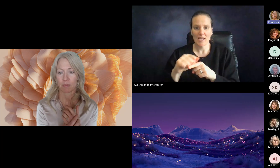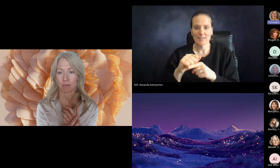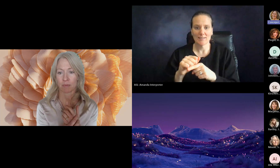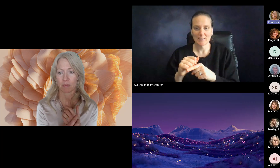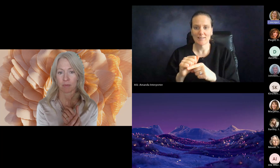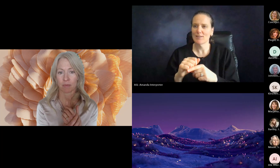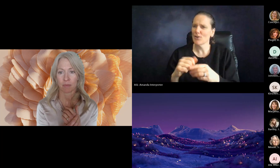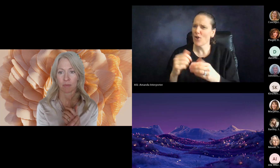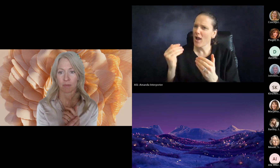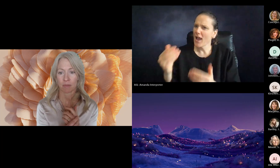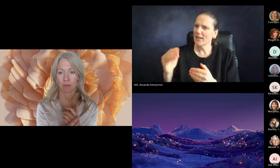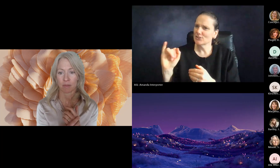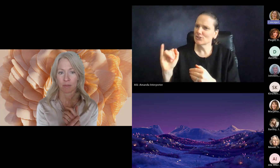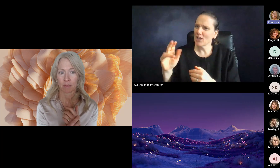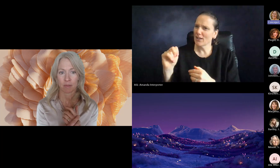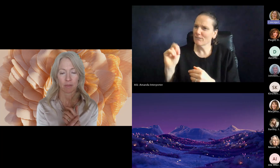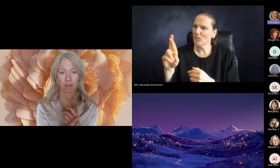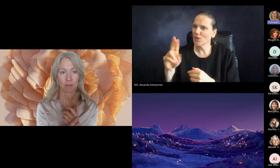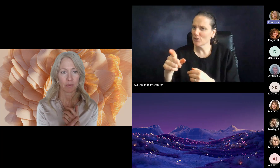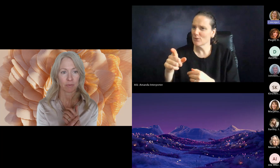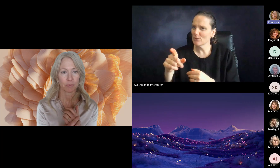Can you unmute? See if I can unmute you.